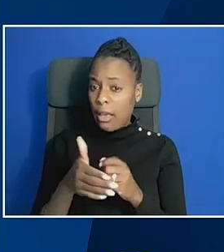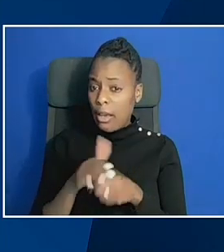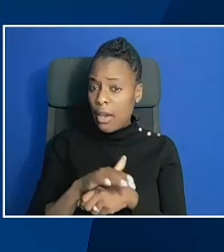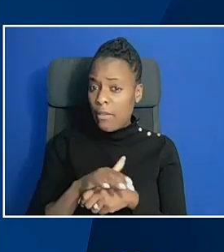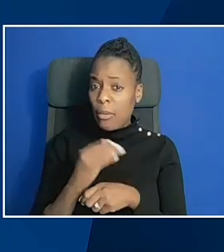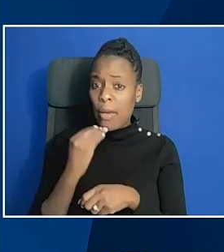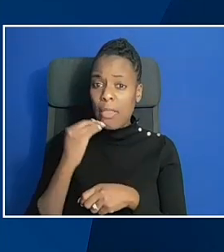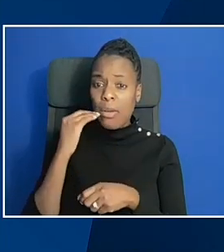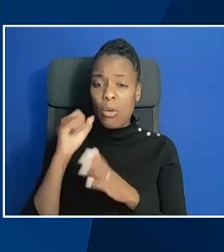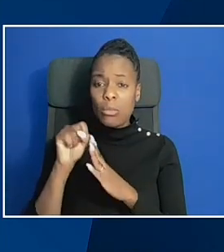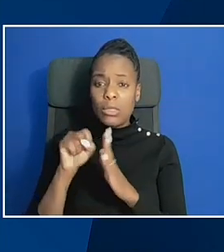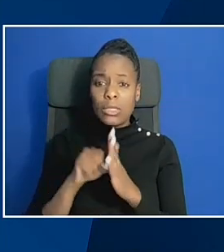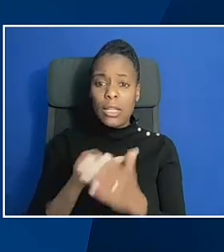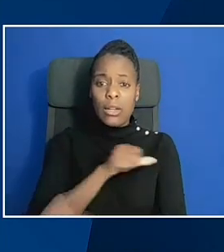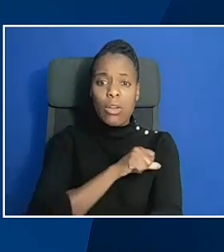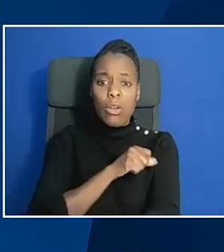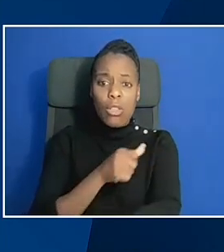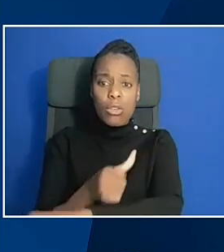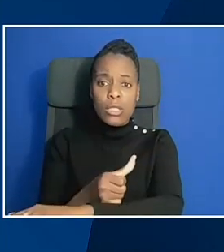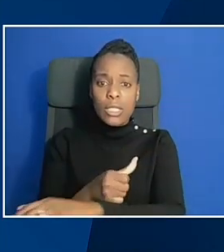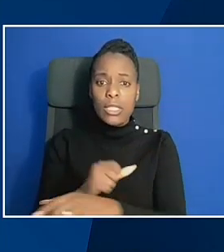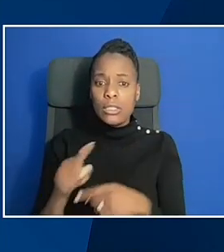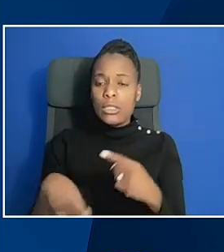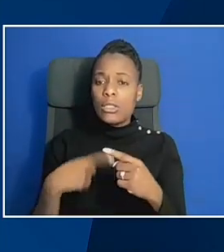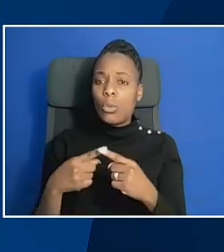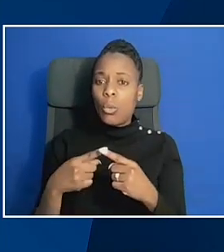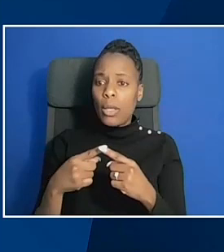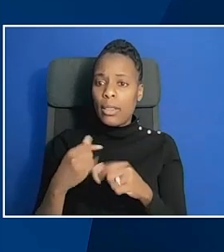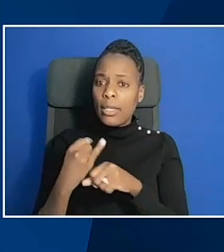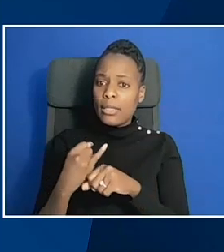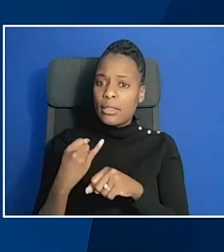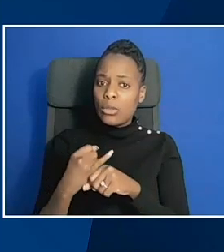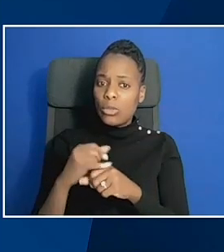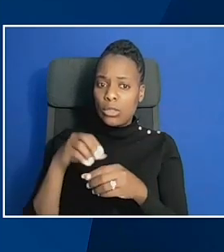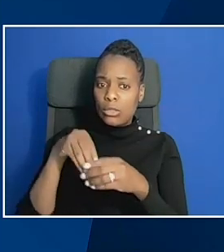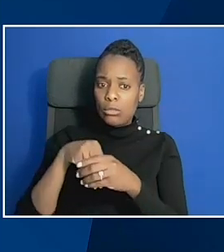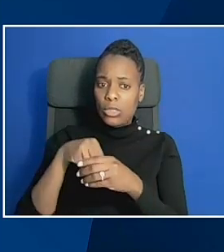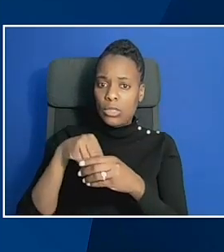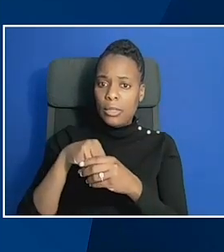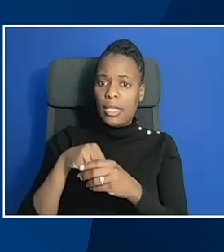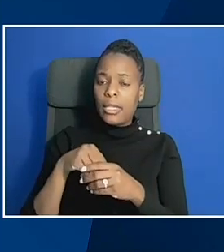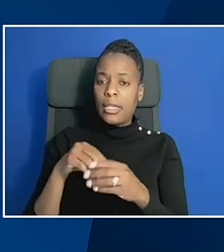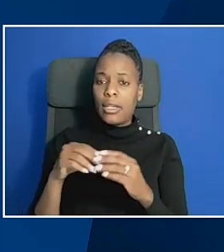authorization when that institution is participating within a reciprocity agreement?